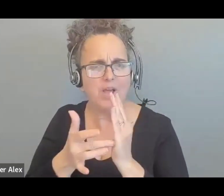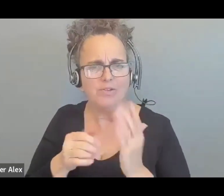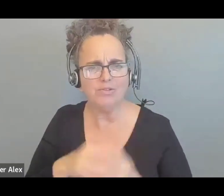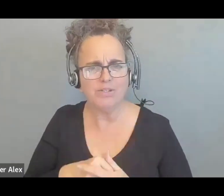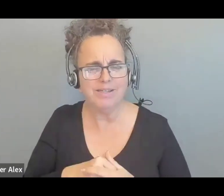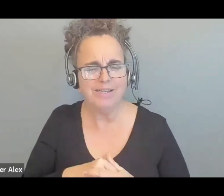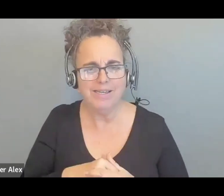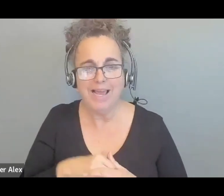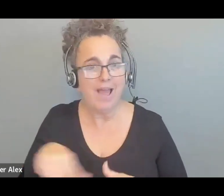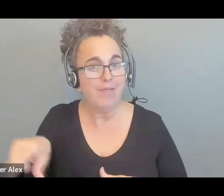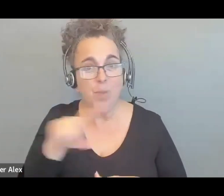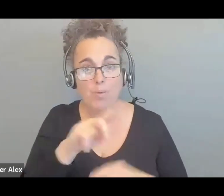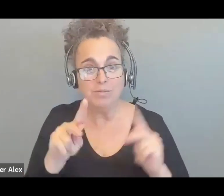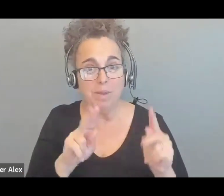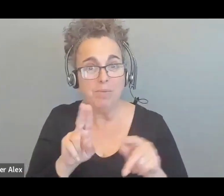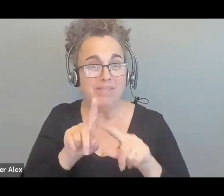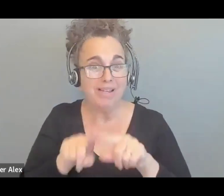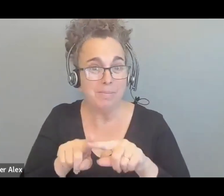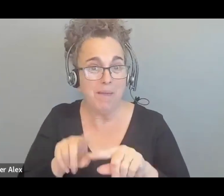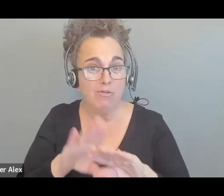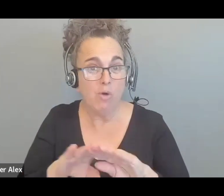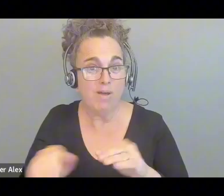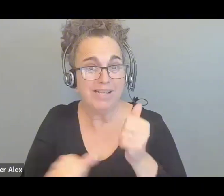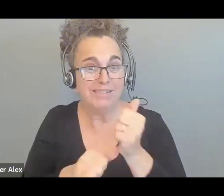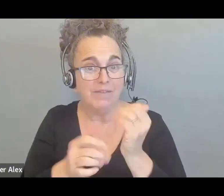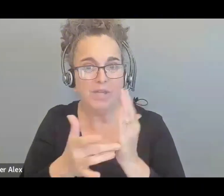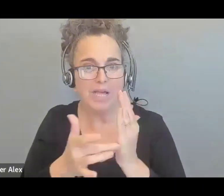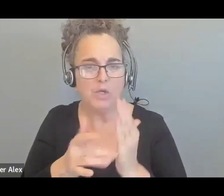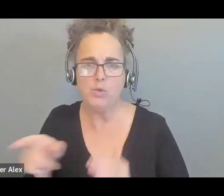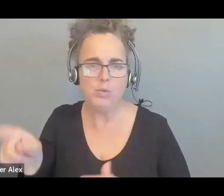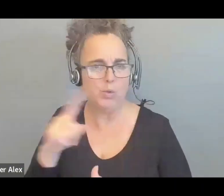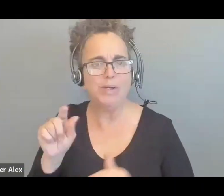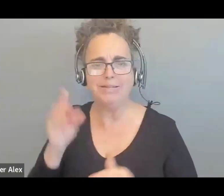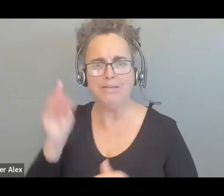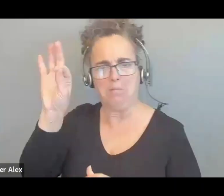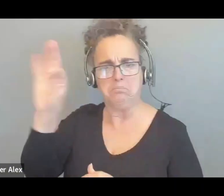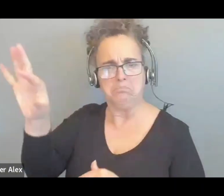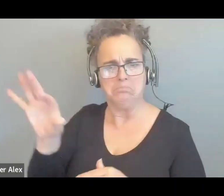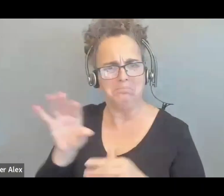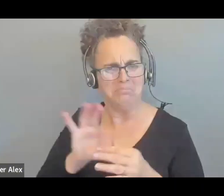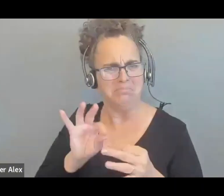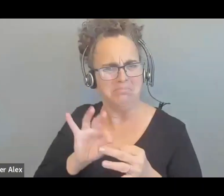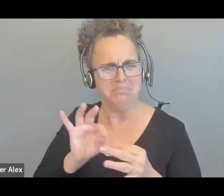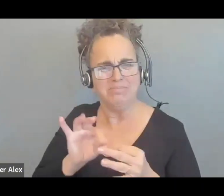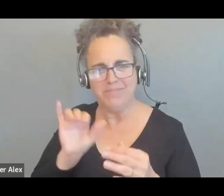who rely on assistive technologies. You can immediately present that as a selling point right there in the interview.